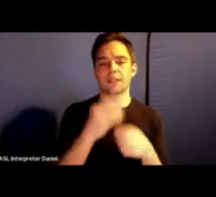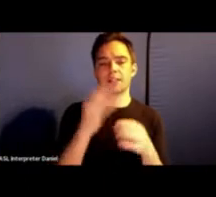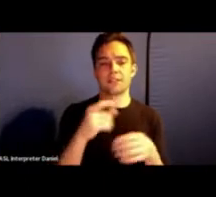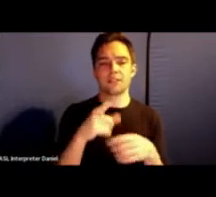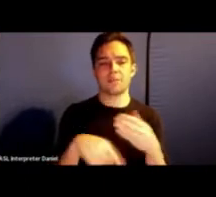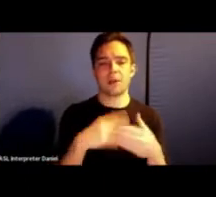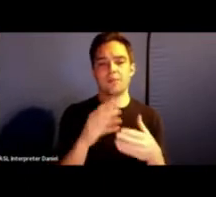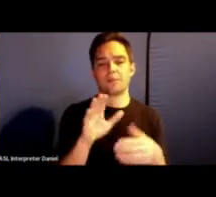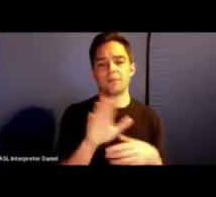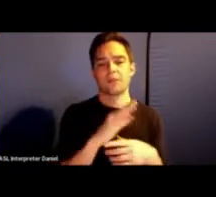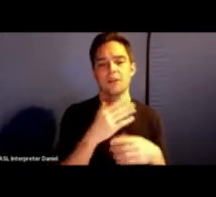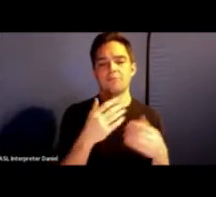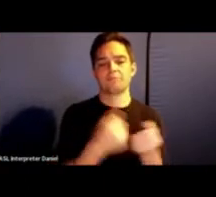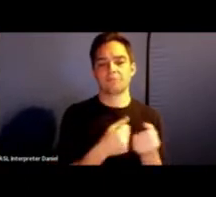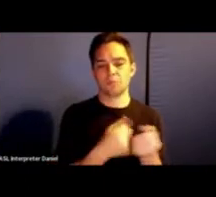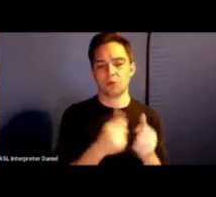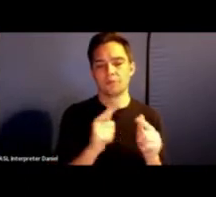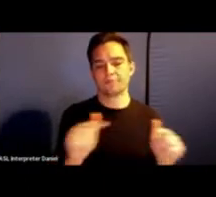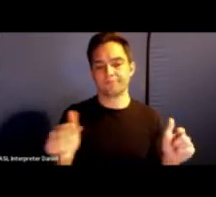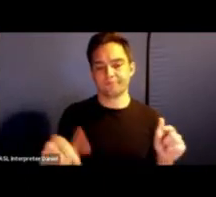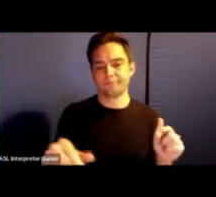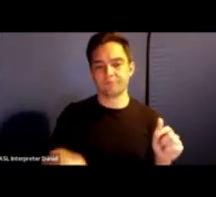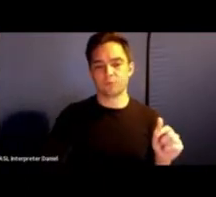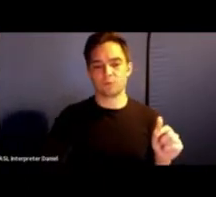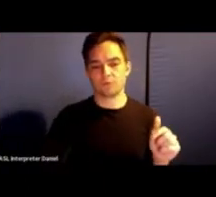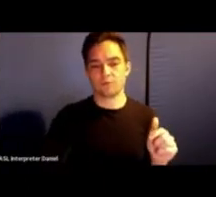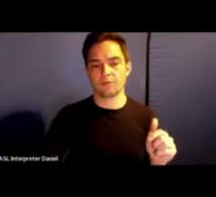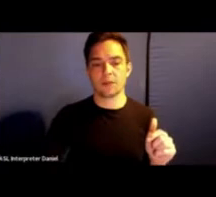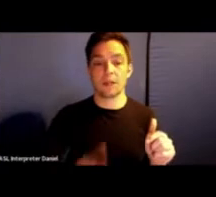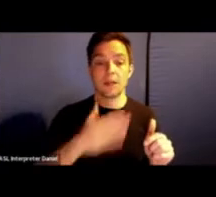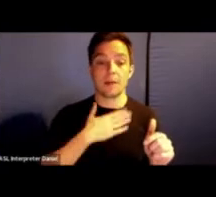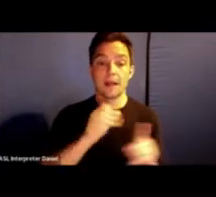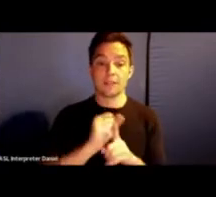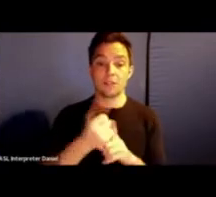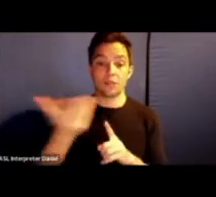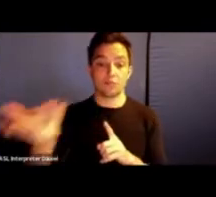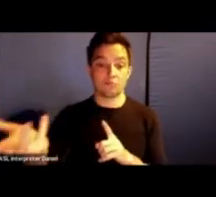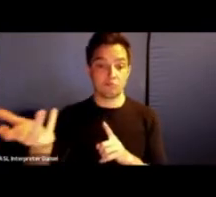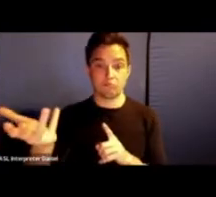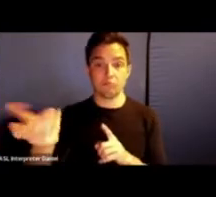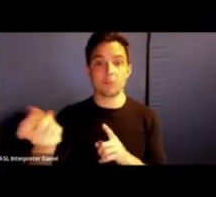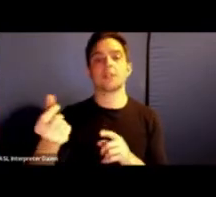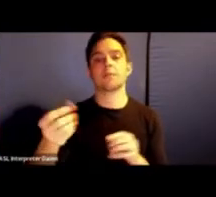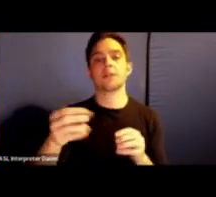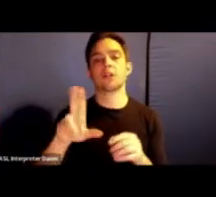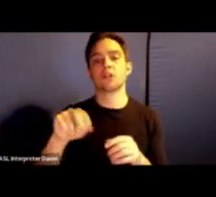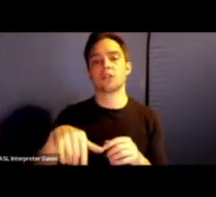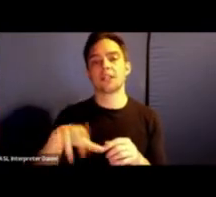their supports. And my situation is a little bit unique because